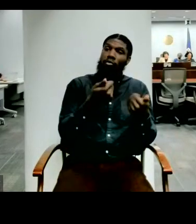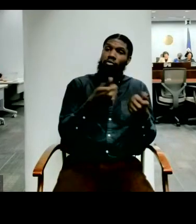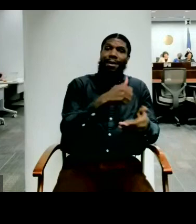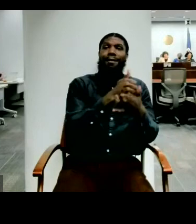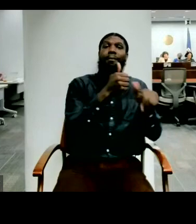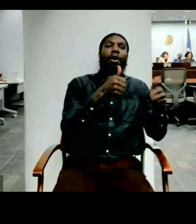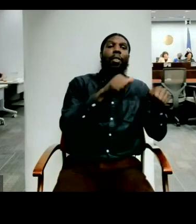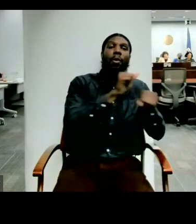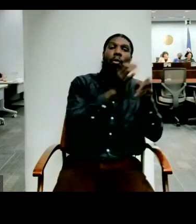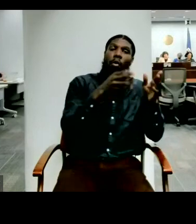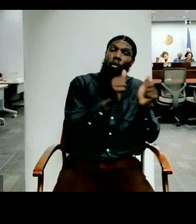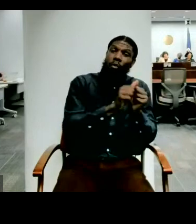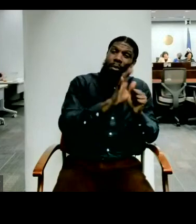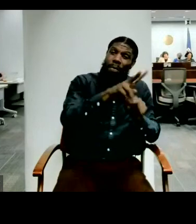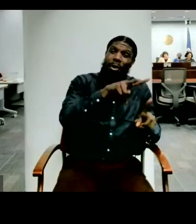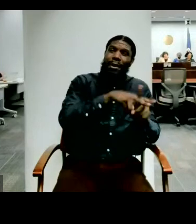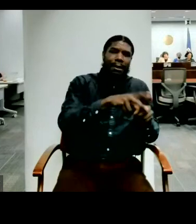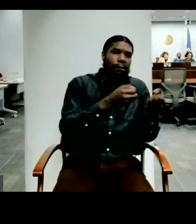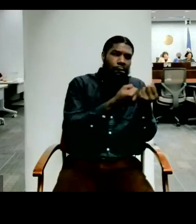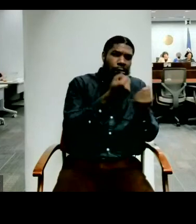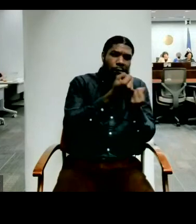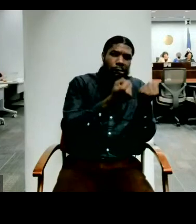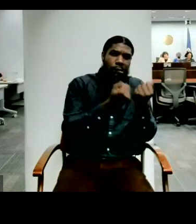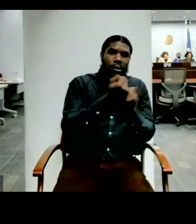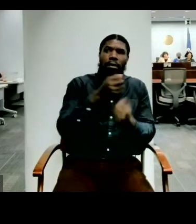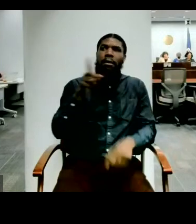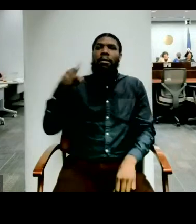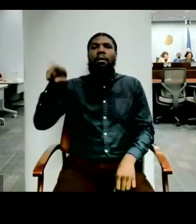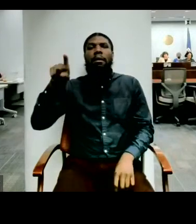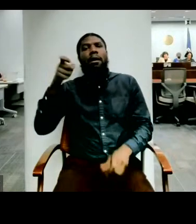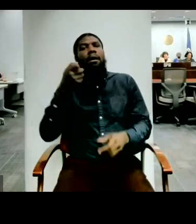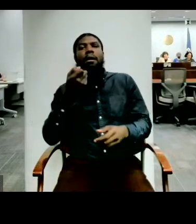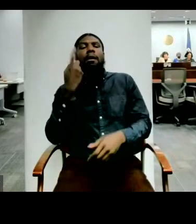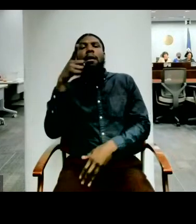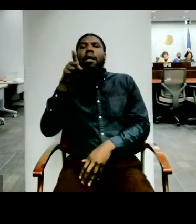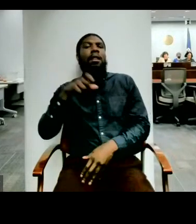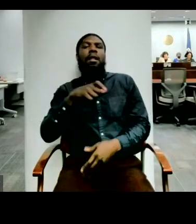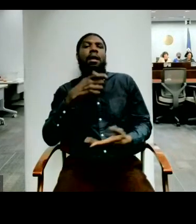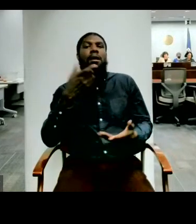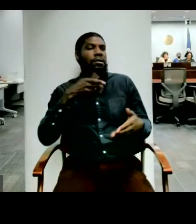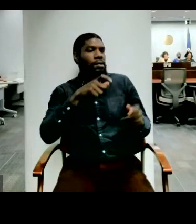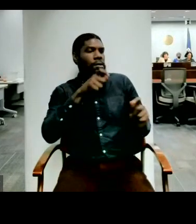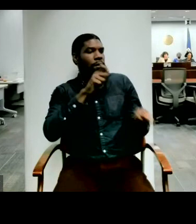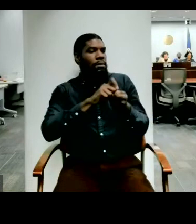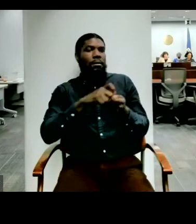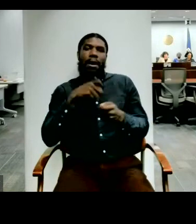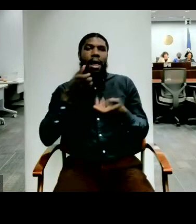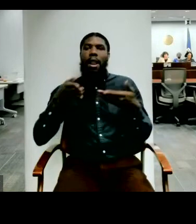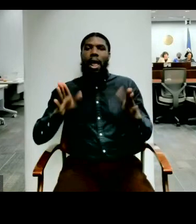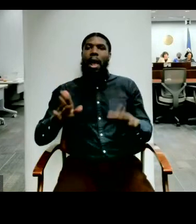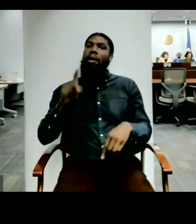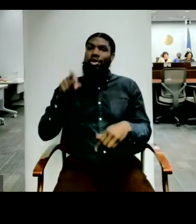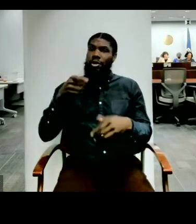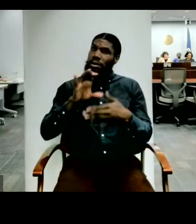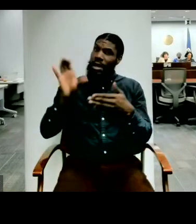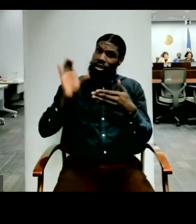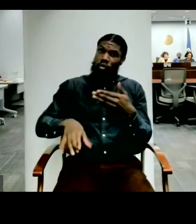is something that they should understand is disallowed. And there has to be consequences for that when it does happen.